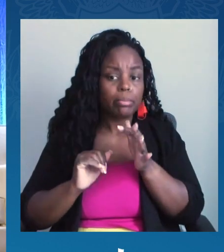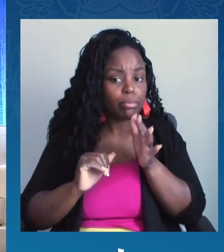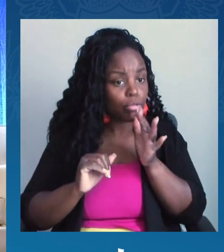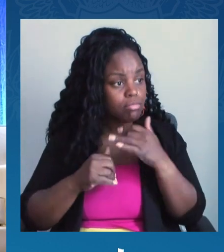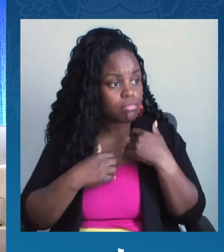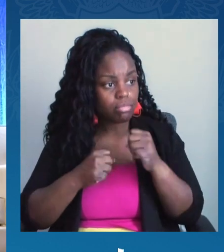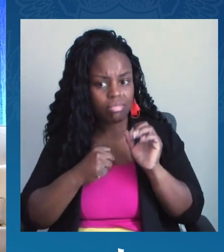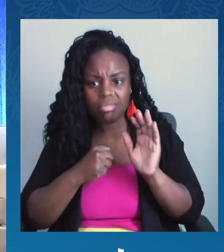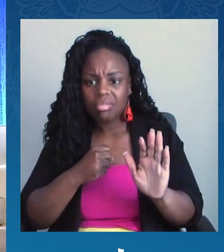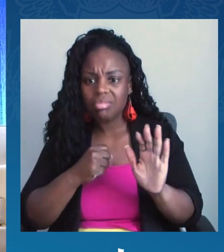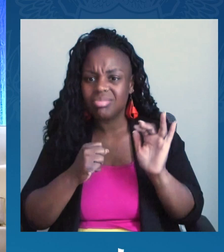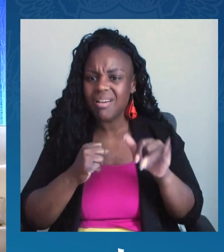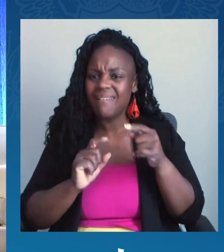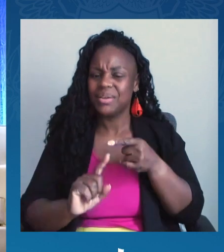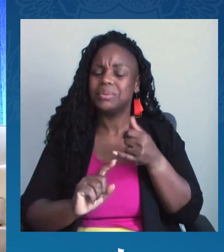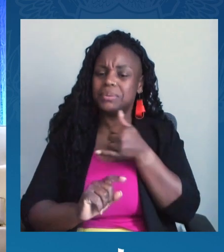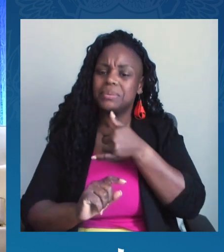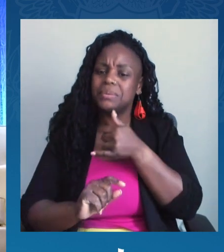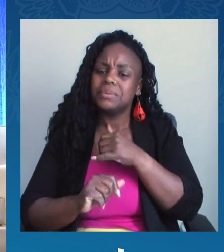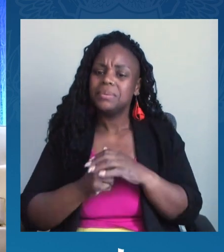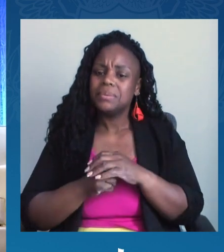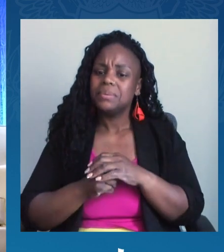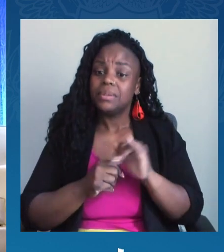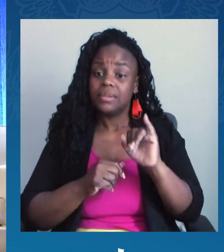You add on top of that? We know in the African-American community